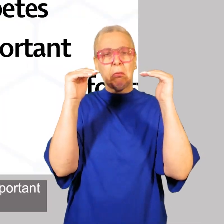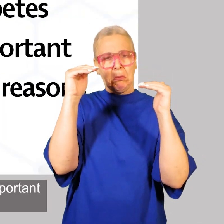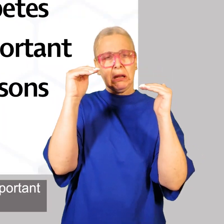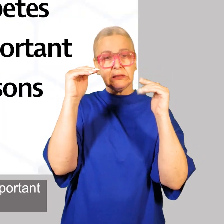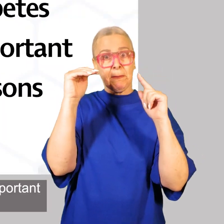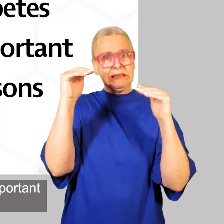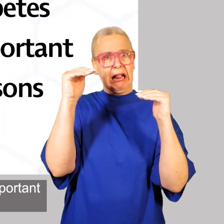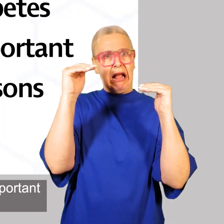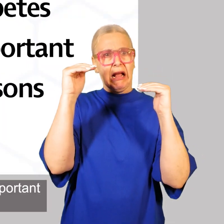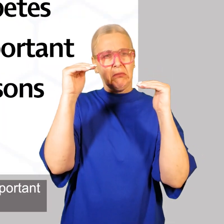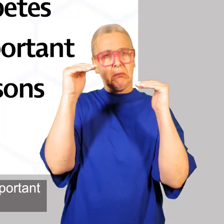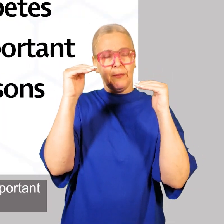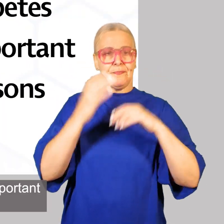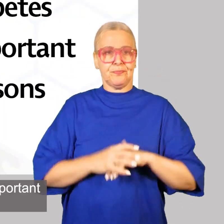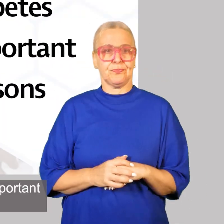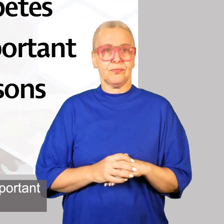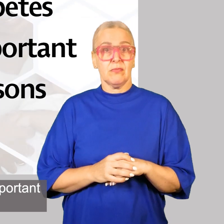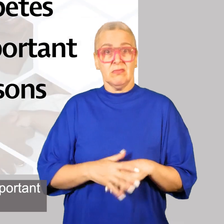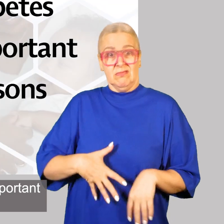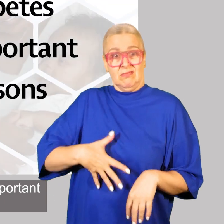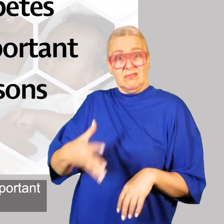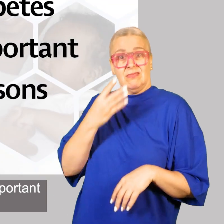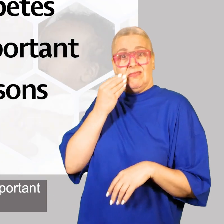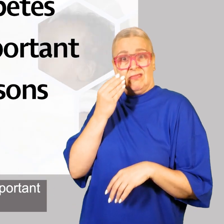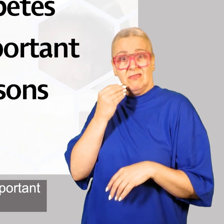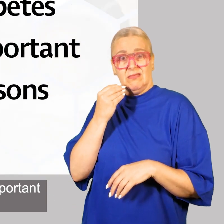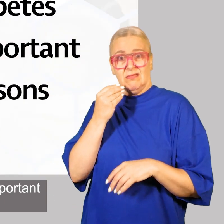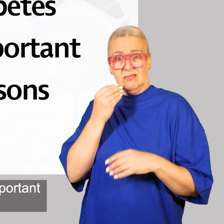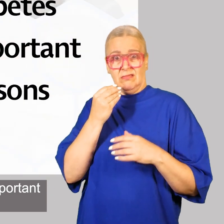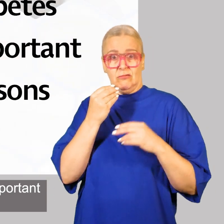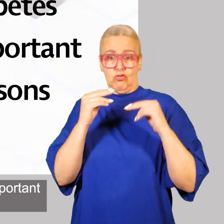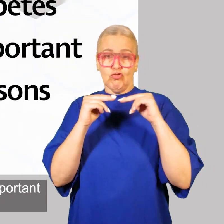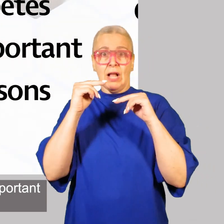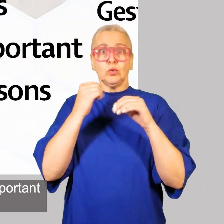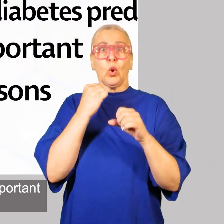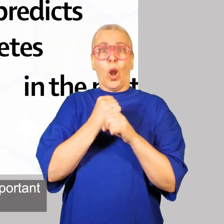In gestational diabetes, this raised glucose is important for two main reasons.